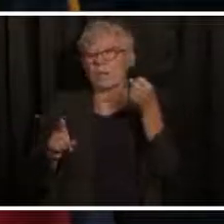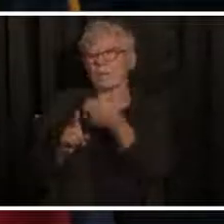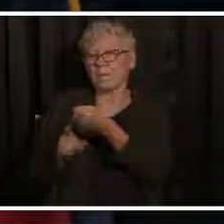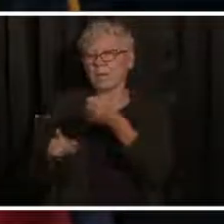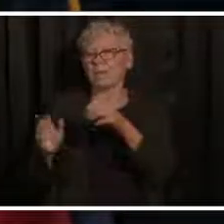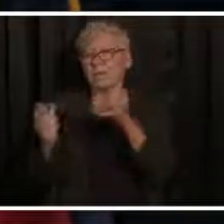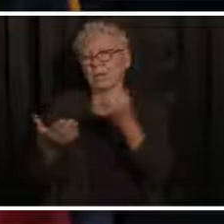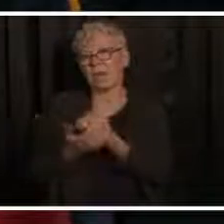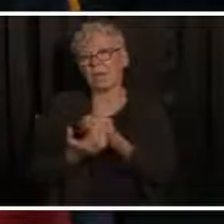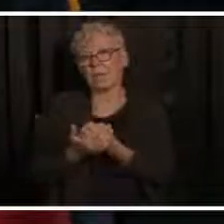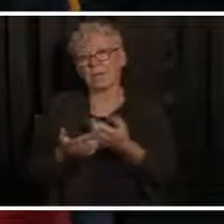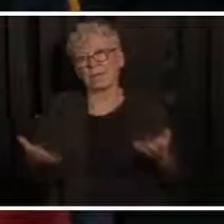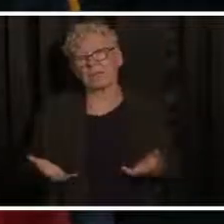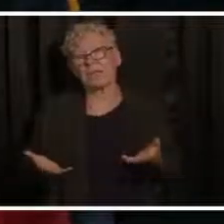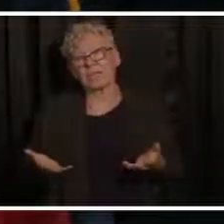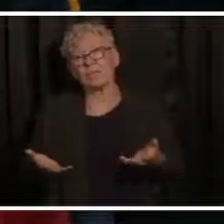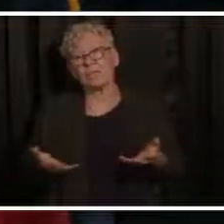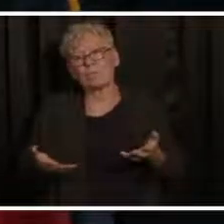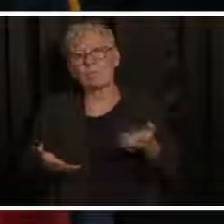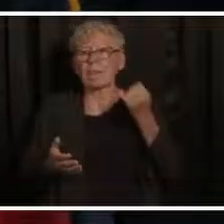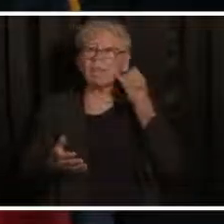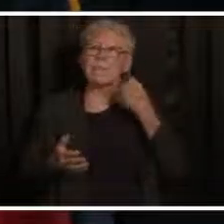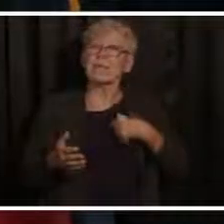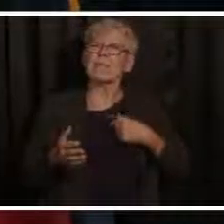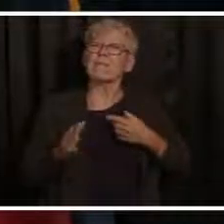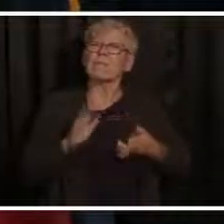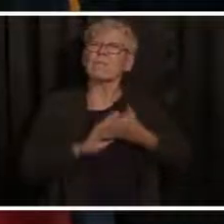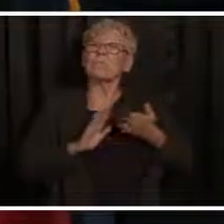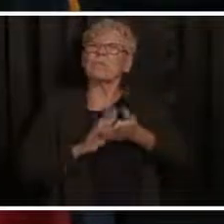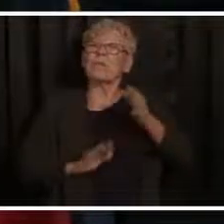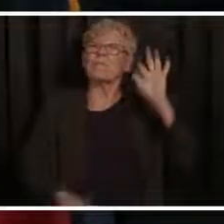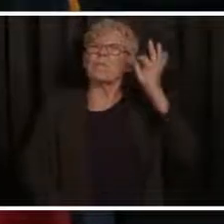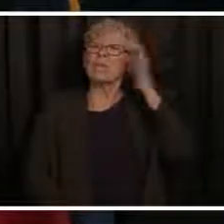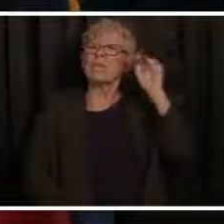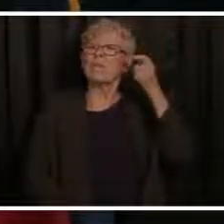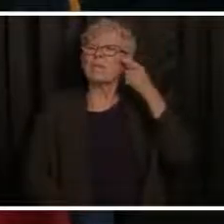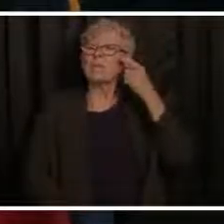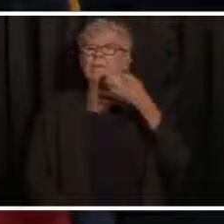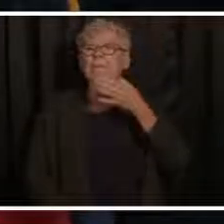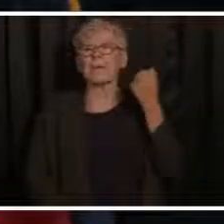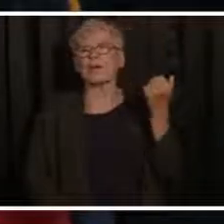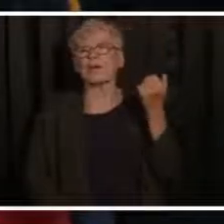if I was the federal government, I would would try to find a better way to invest that money than just uh a UI